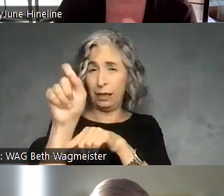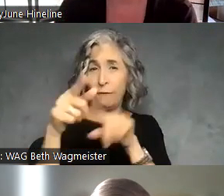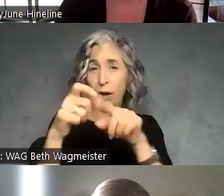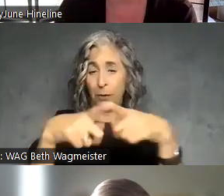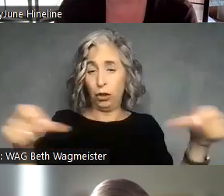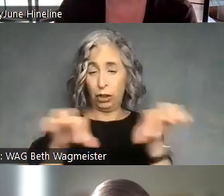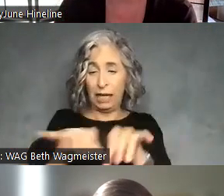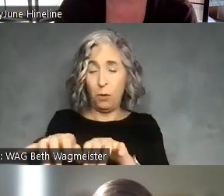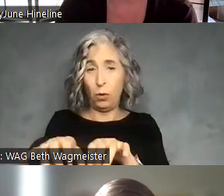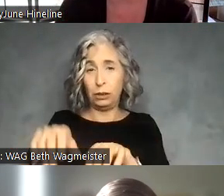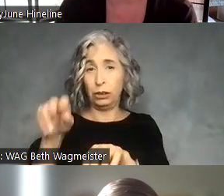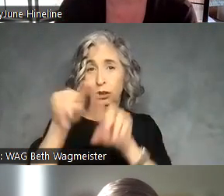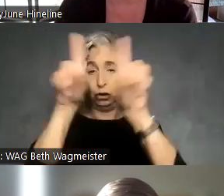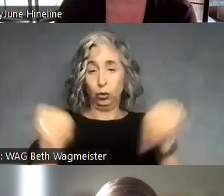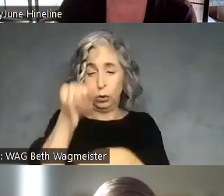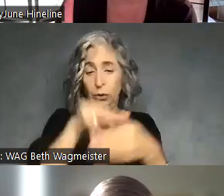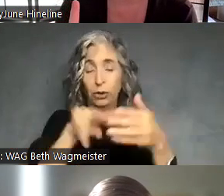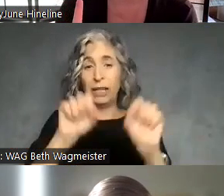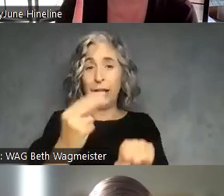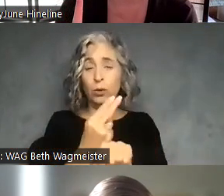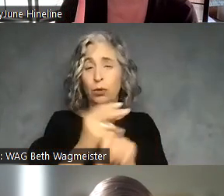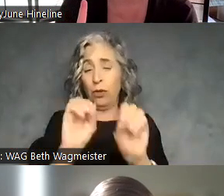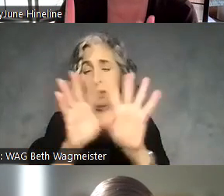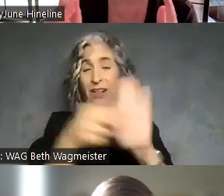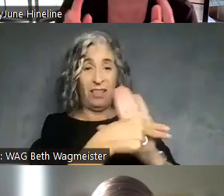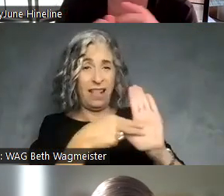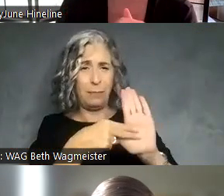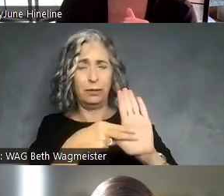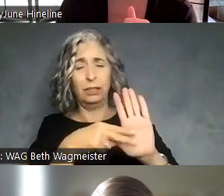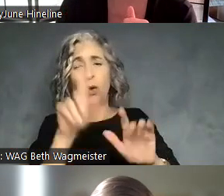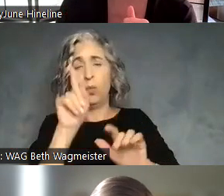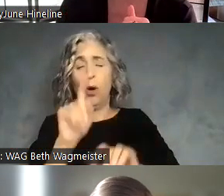I do like that check box, that "I am a human." And the thing is